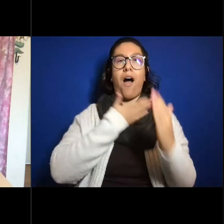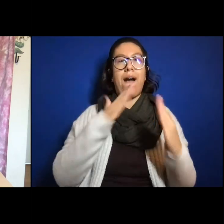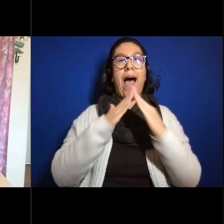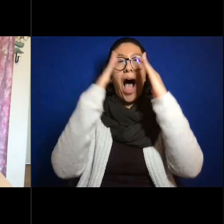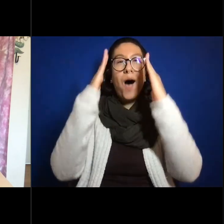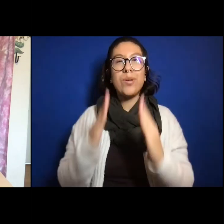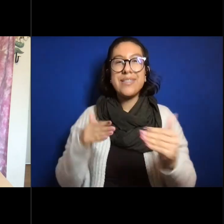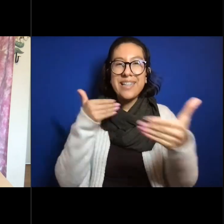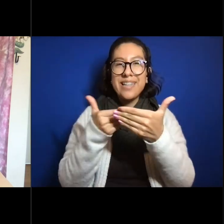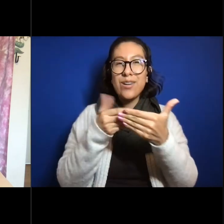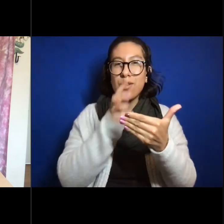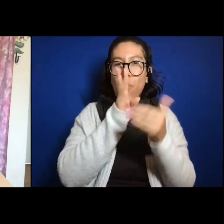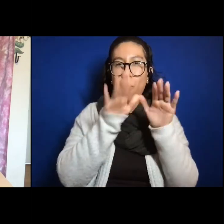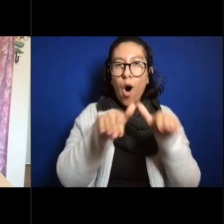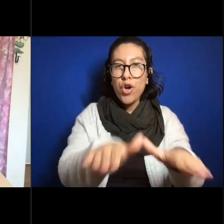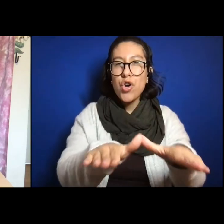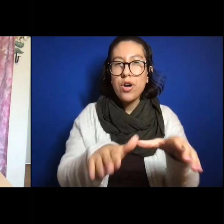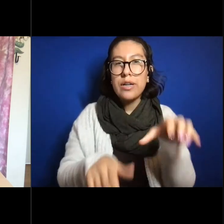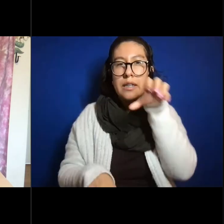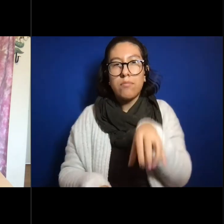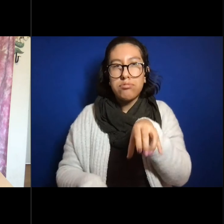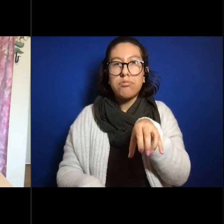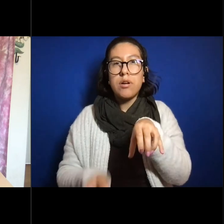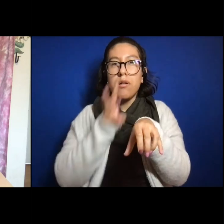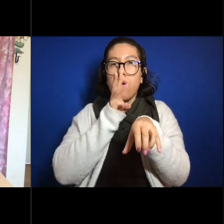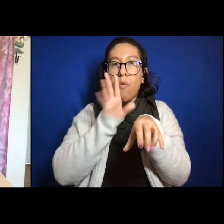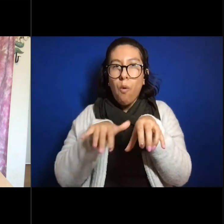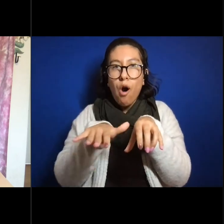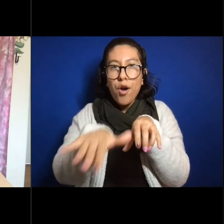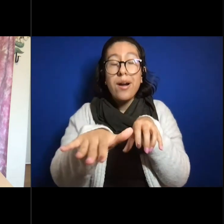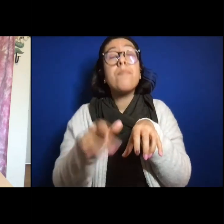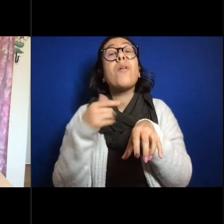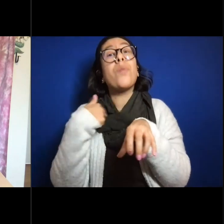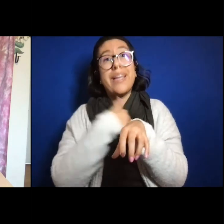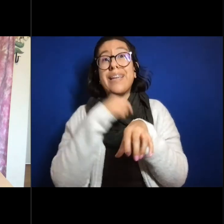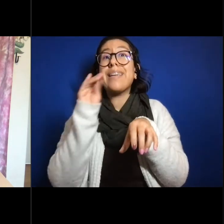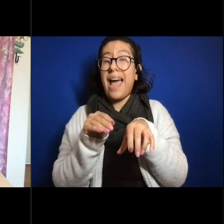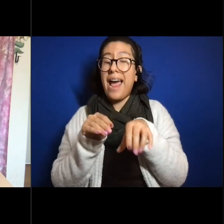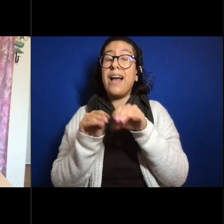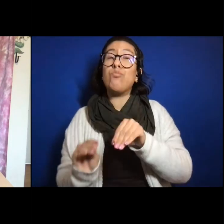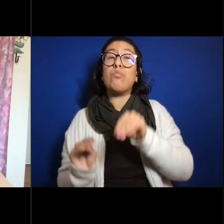but we do have places where we can go up higher a bit but other places in the country